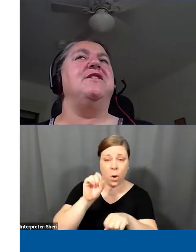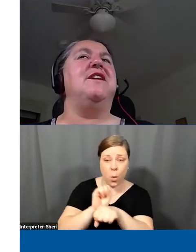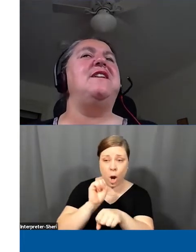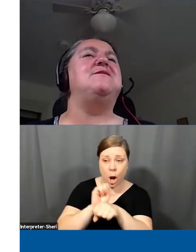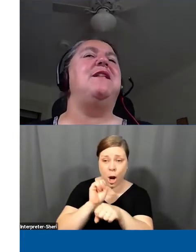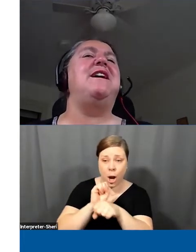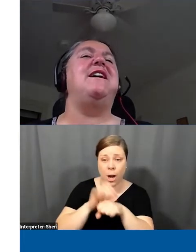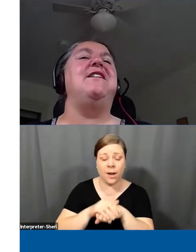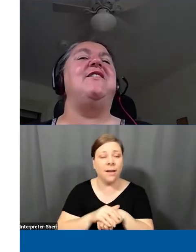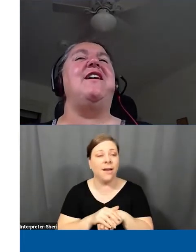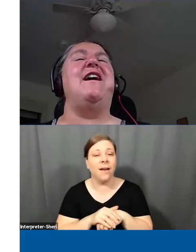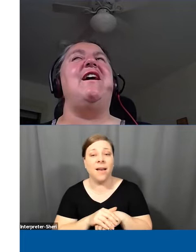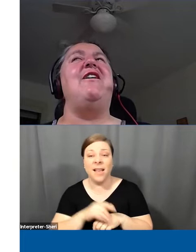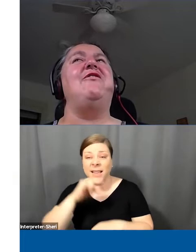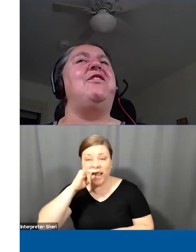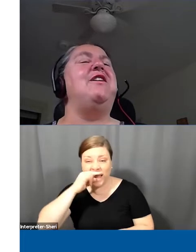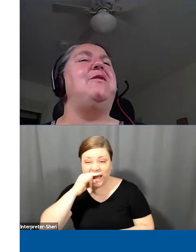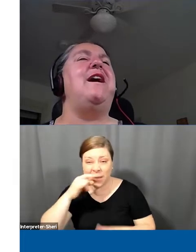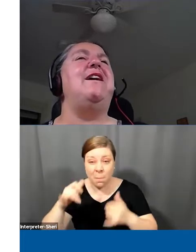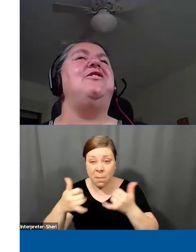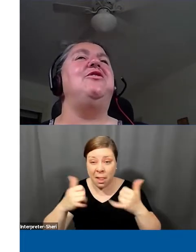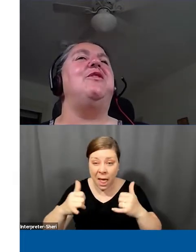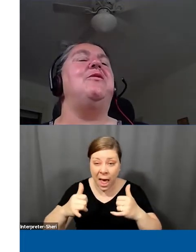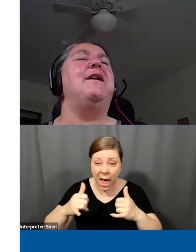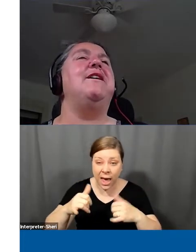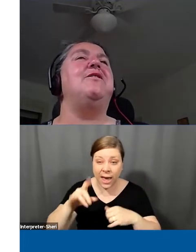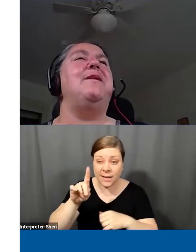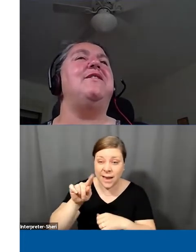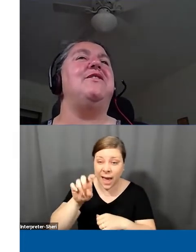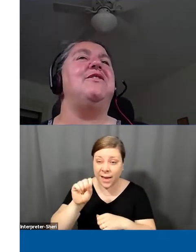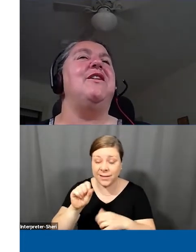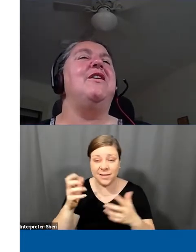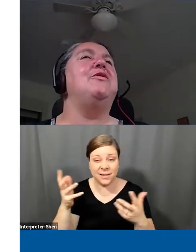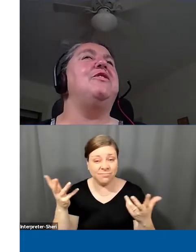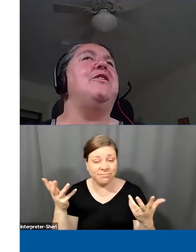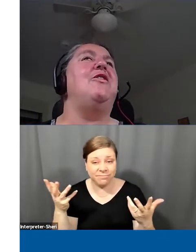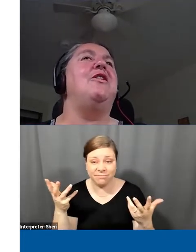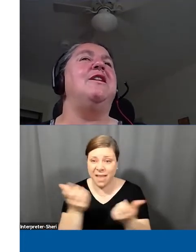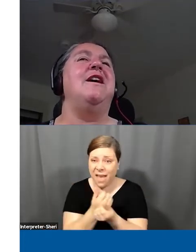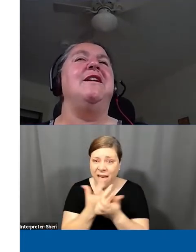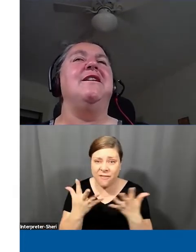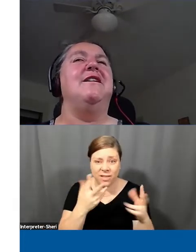our kids' play dates. Everything we had to do on a regular basis was now online.